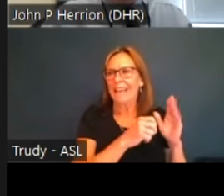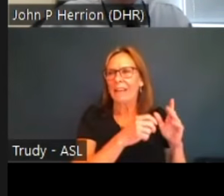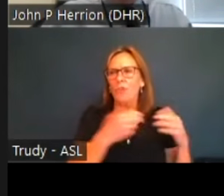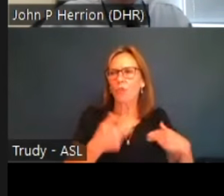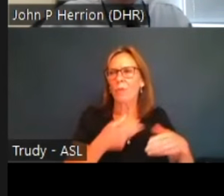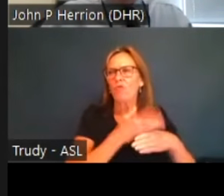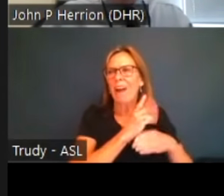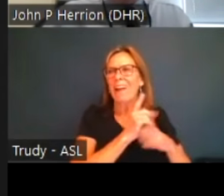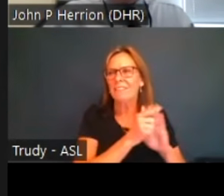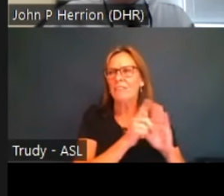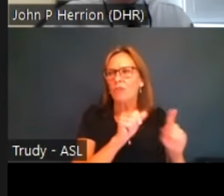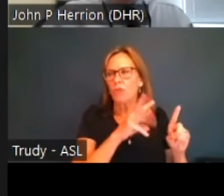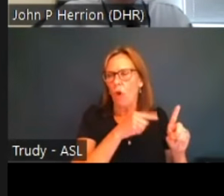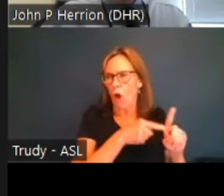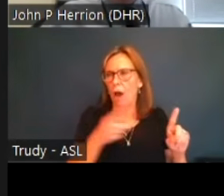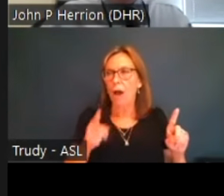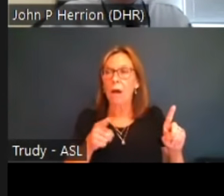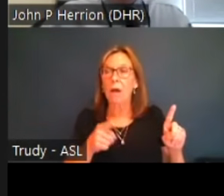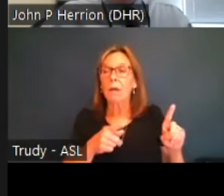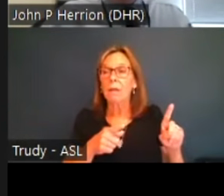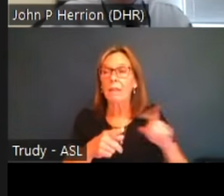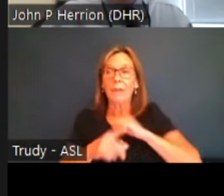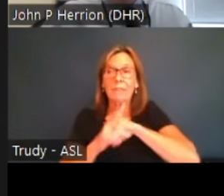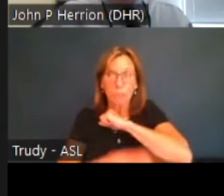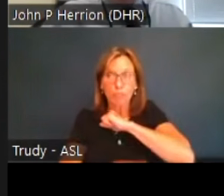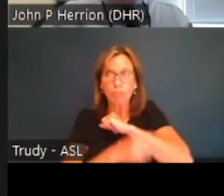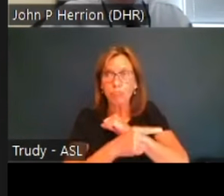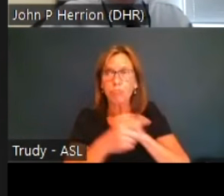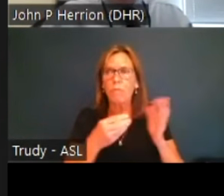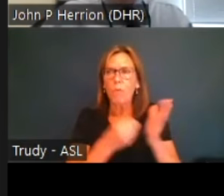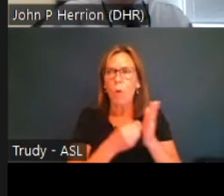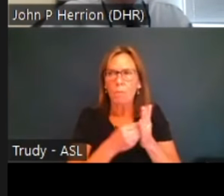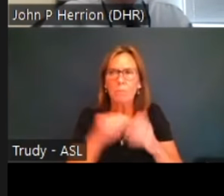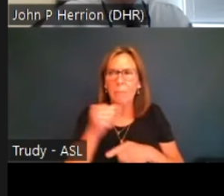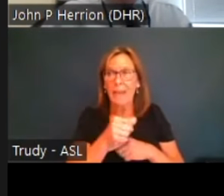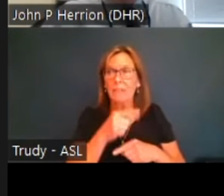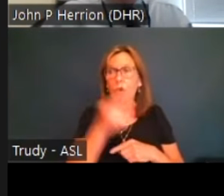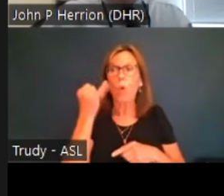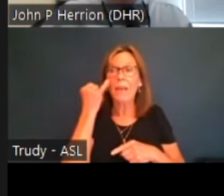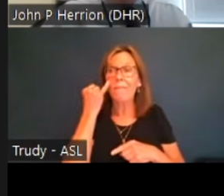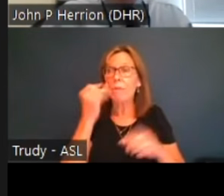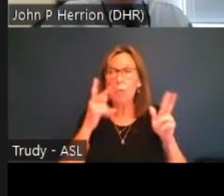unlike the Americans with Disabilities Act, and I'll have to create a slide, should 've had a slide on this, under